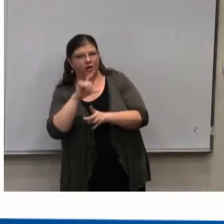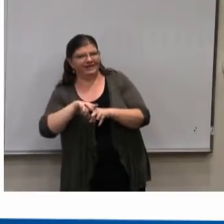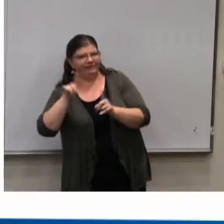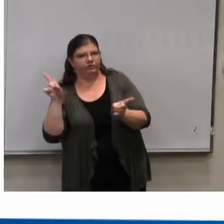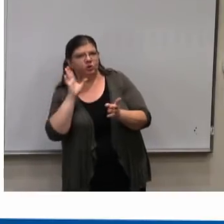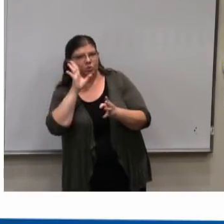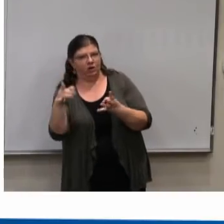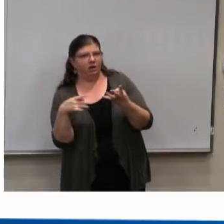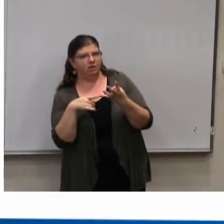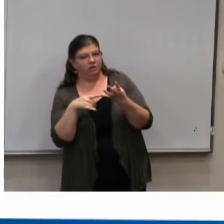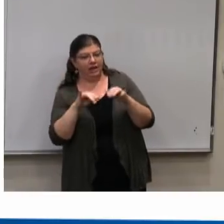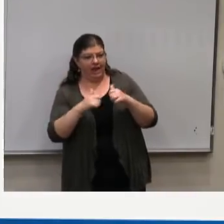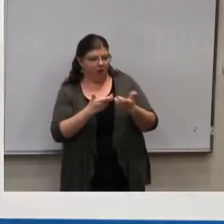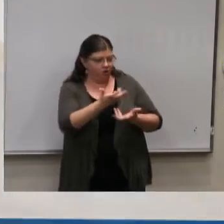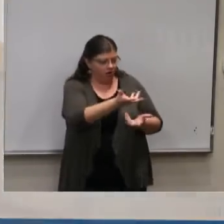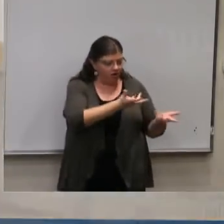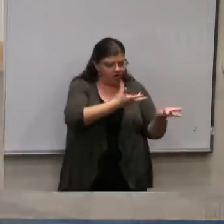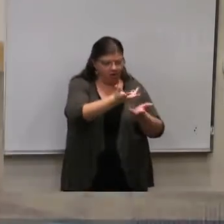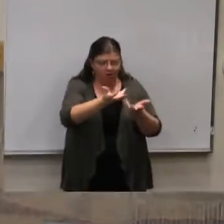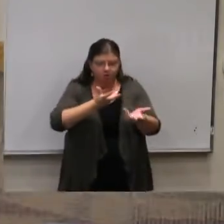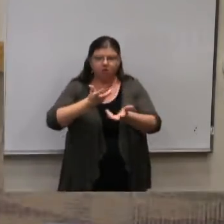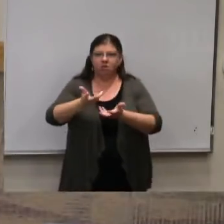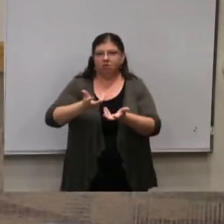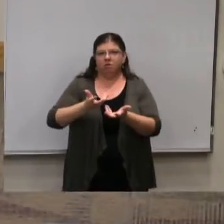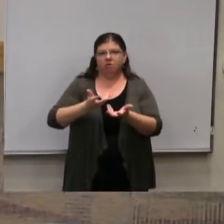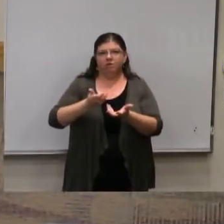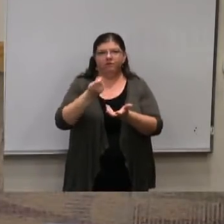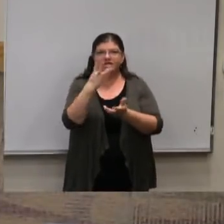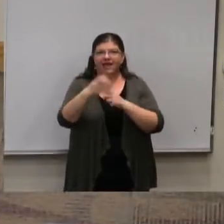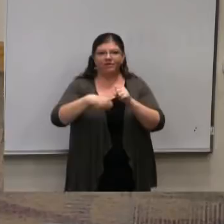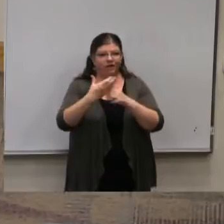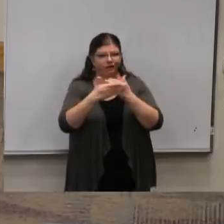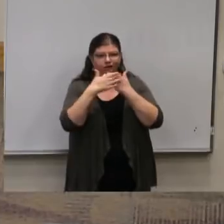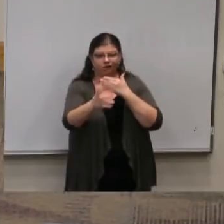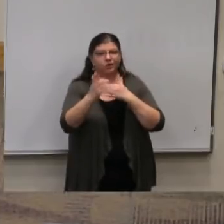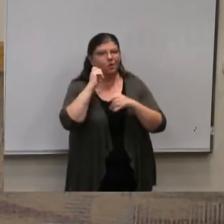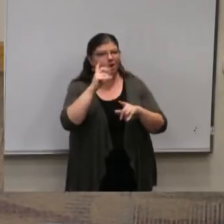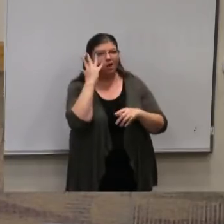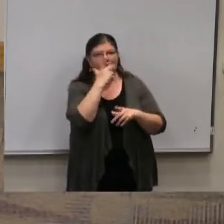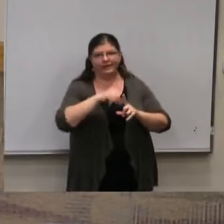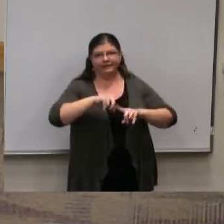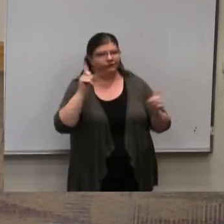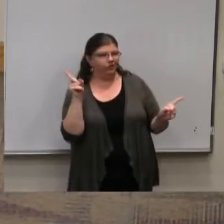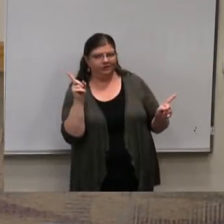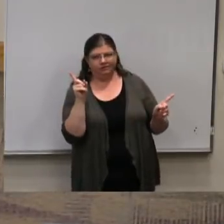I think the way we behave with each other for years, for several years to come, is going to be different.